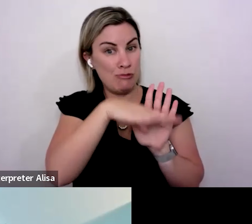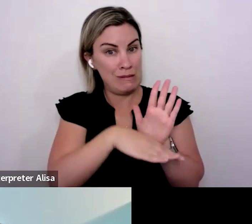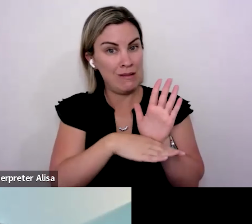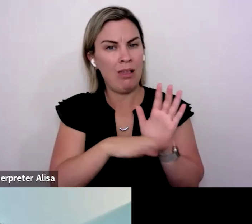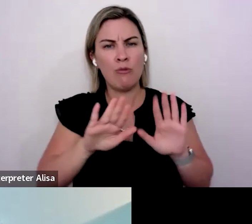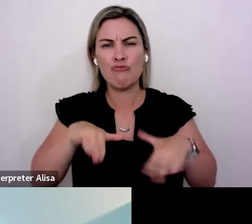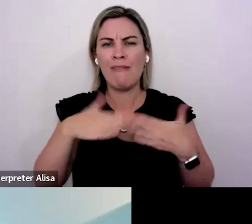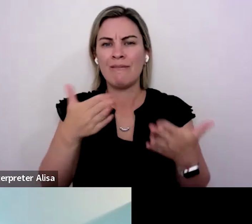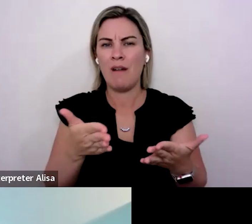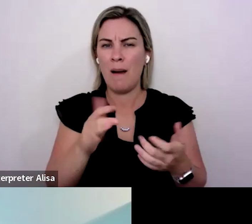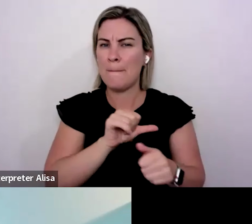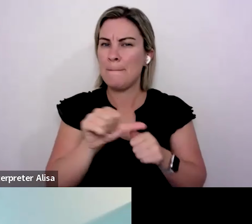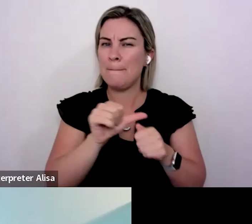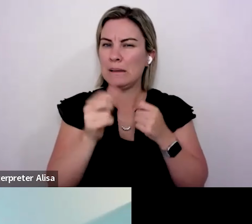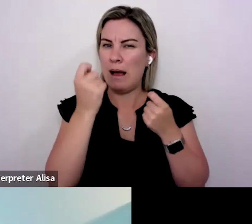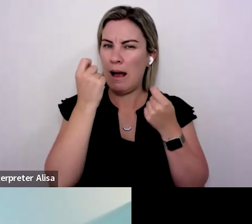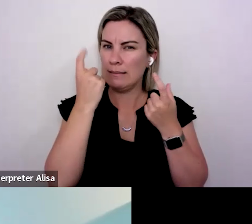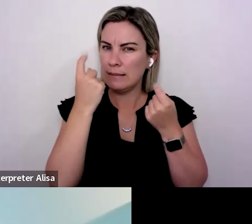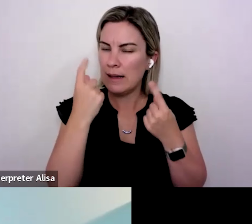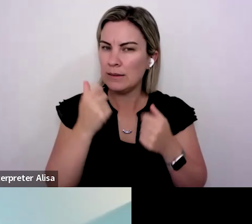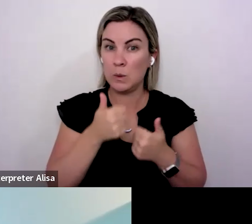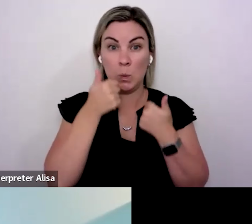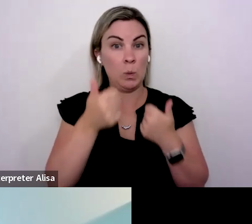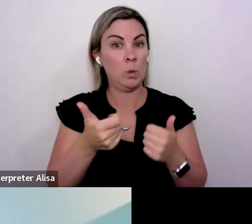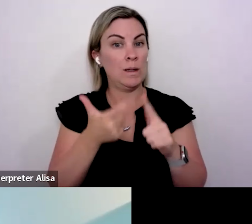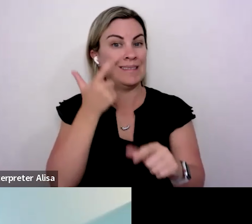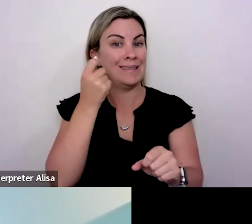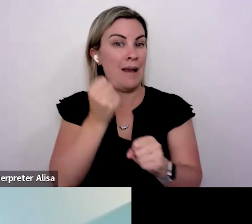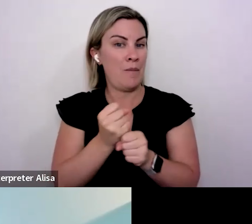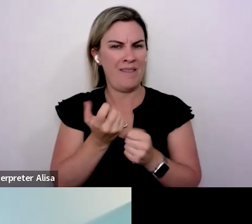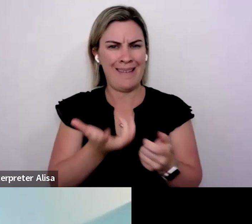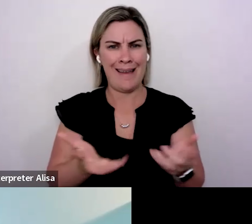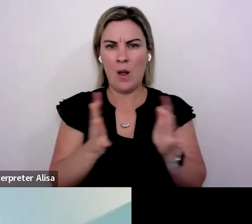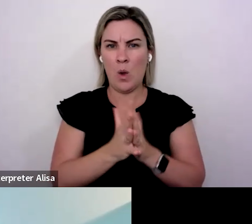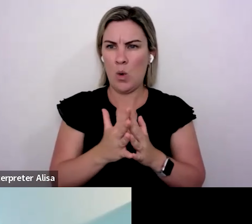and good examples of how you sort of work through those 10 principles.